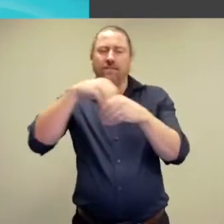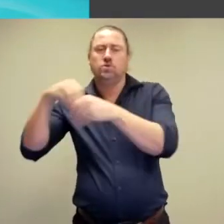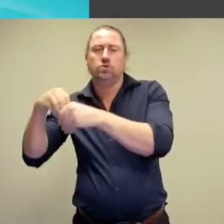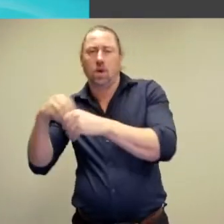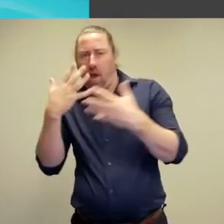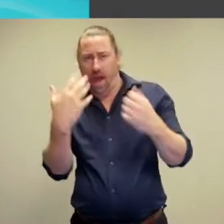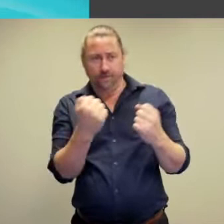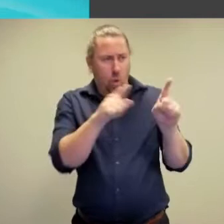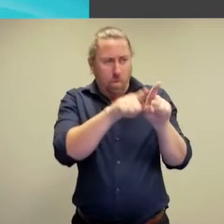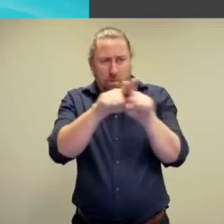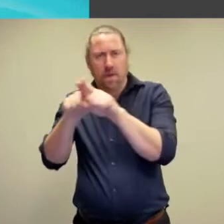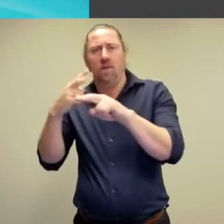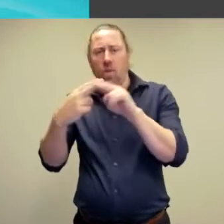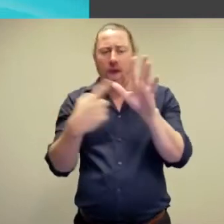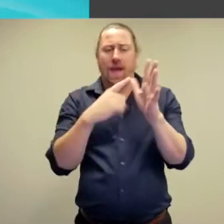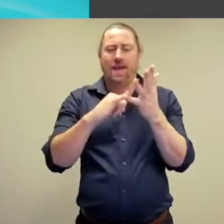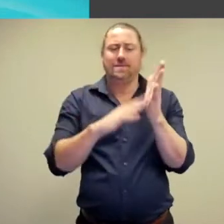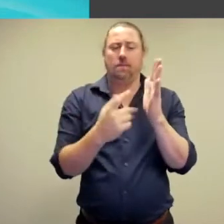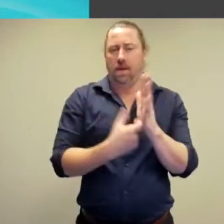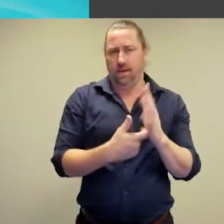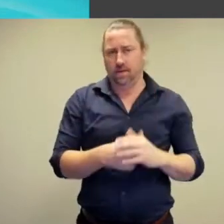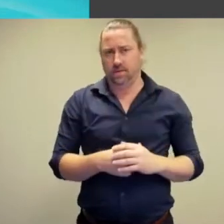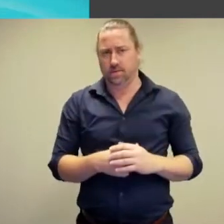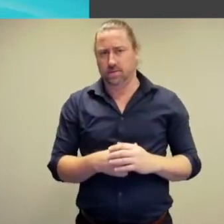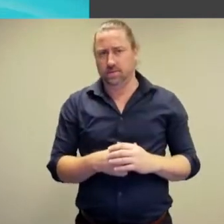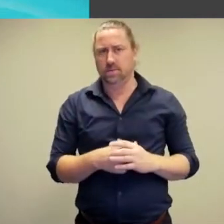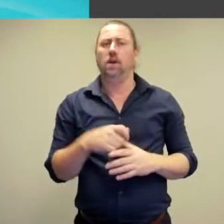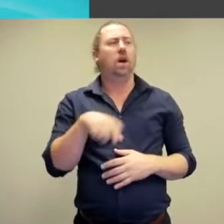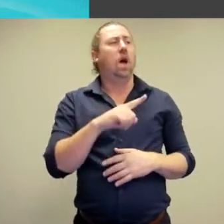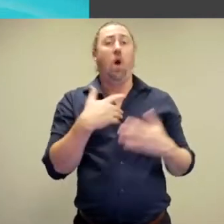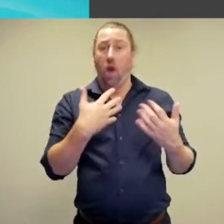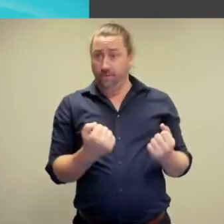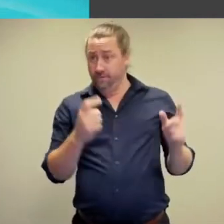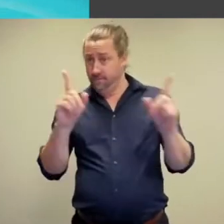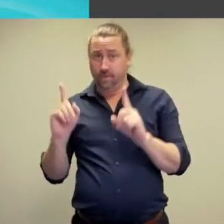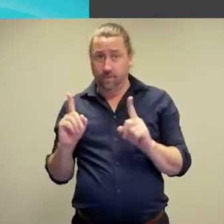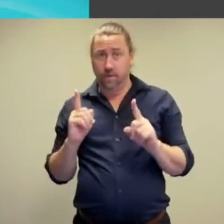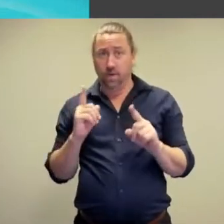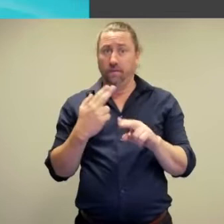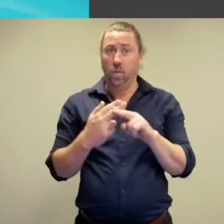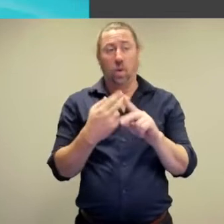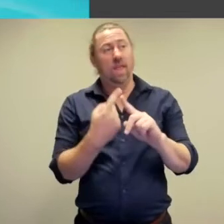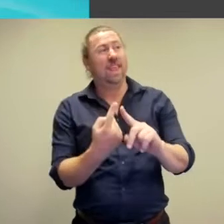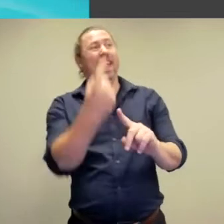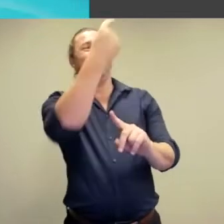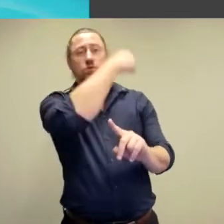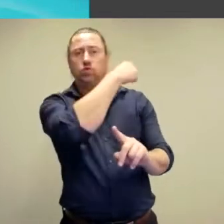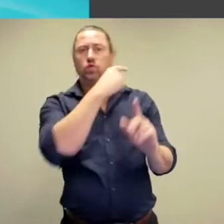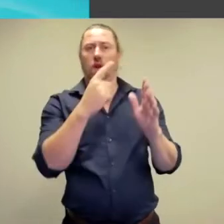ASMR? And where do these already exist